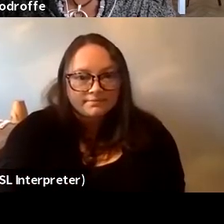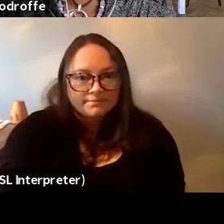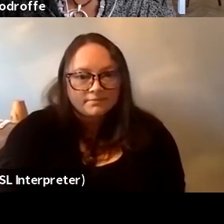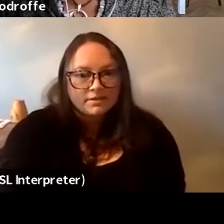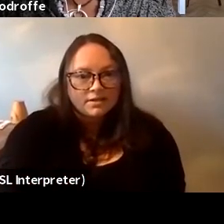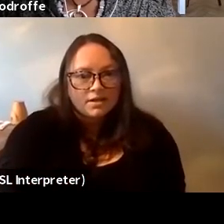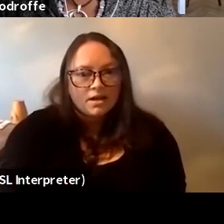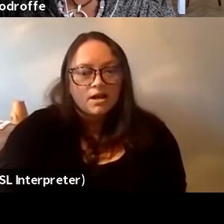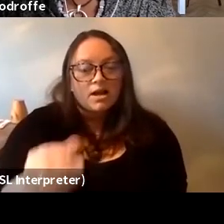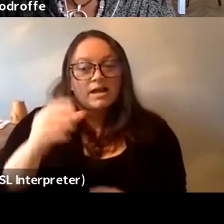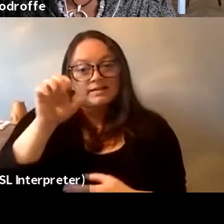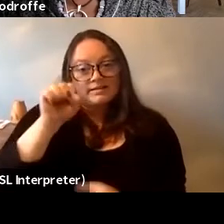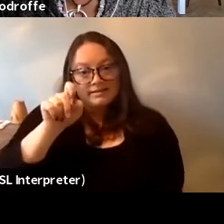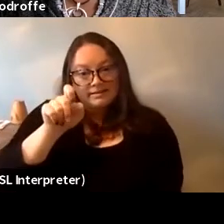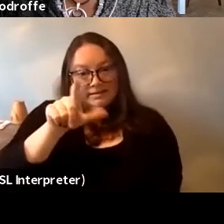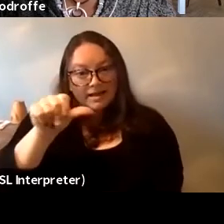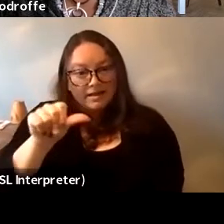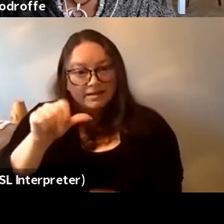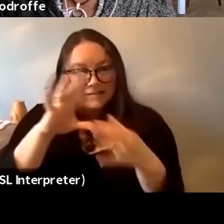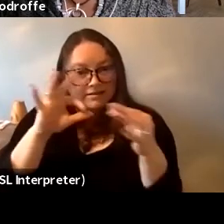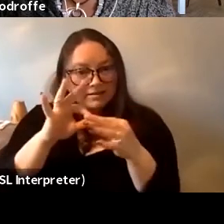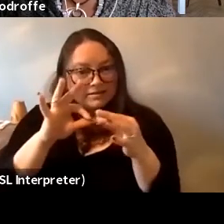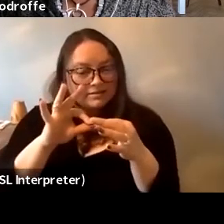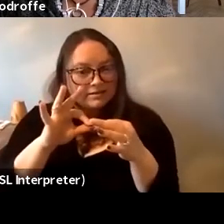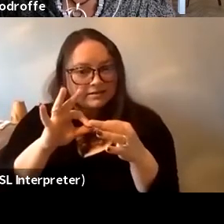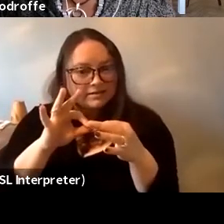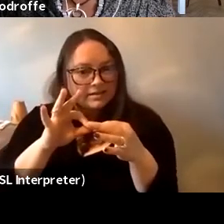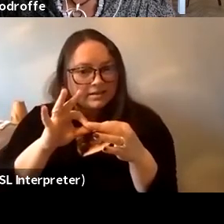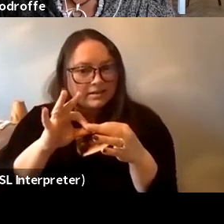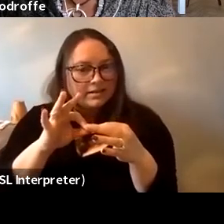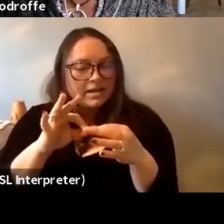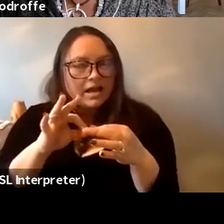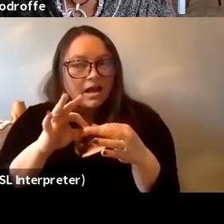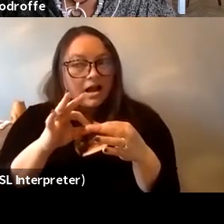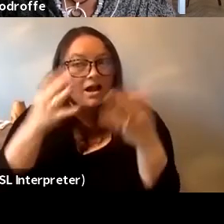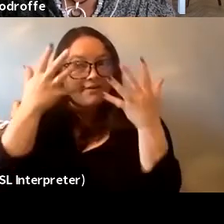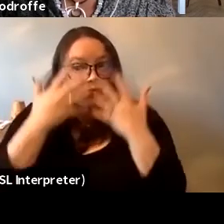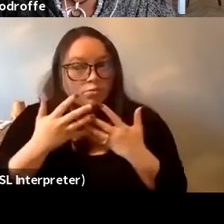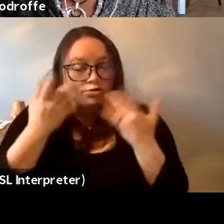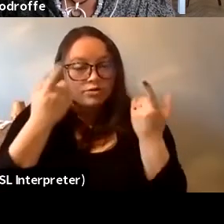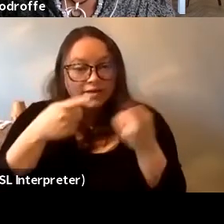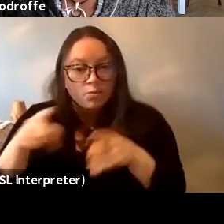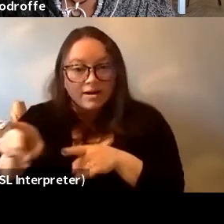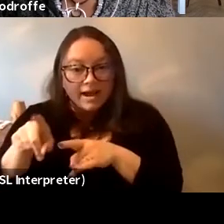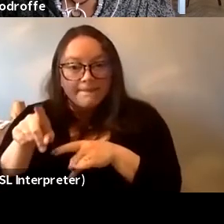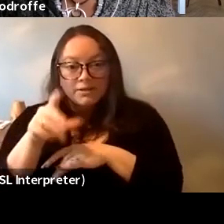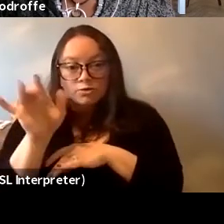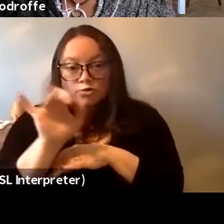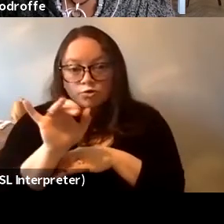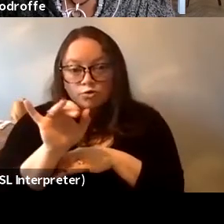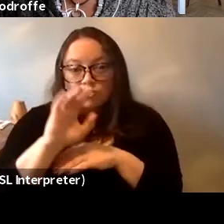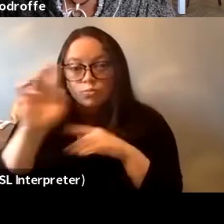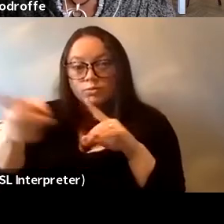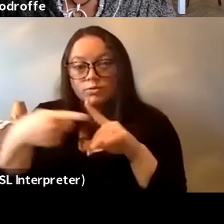what what happens too is when the child acts out, they blame? Whom?